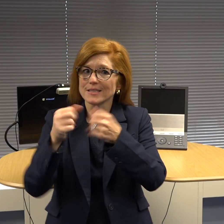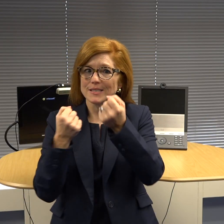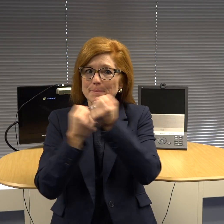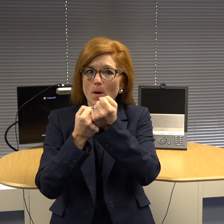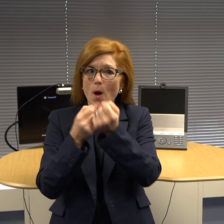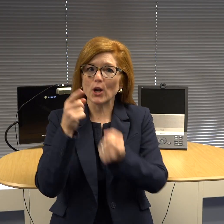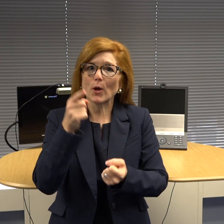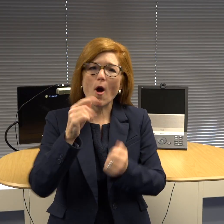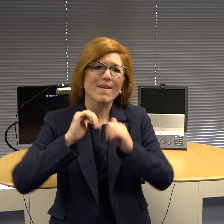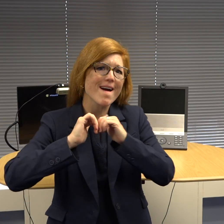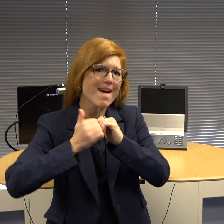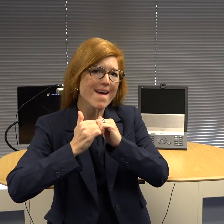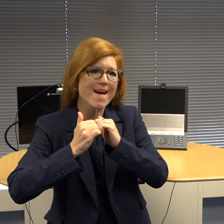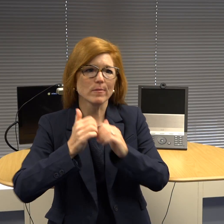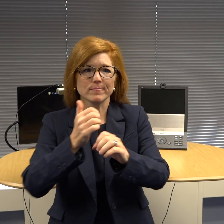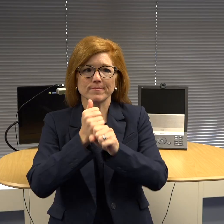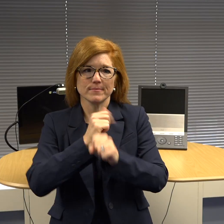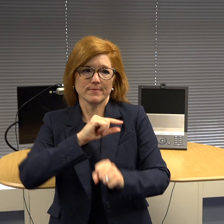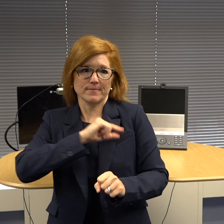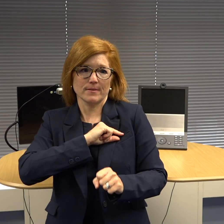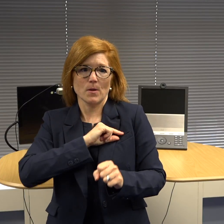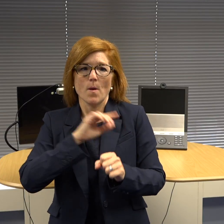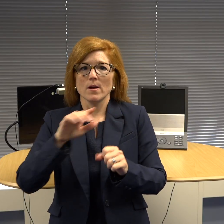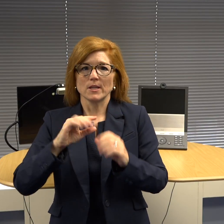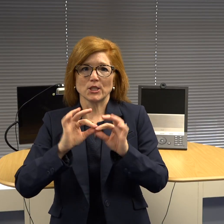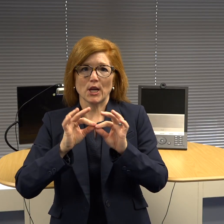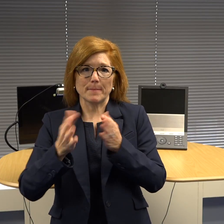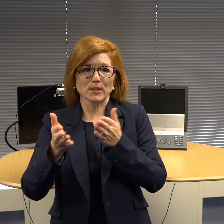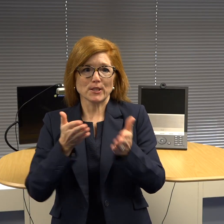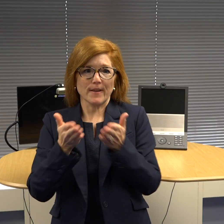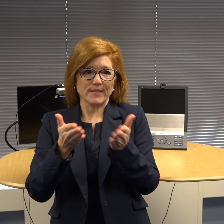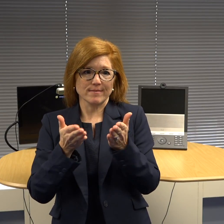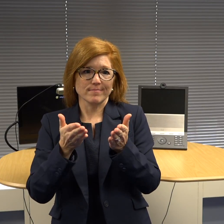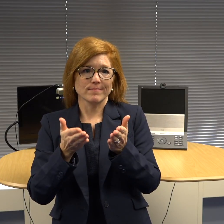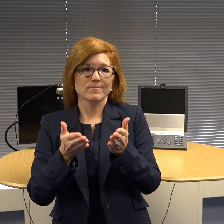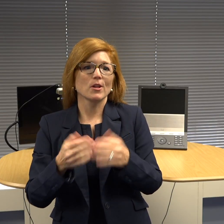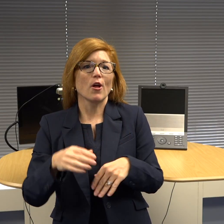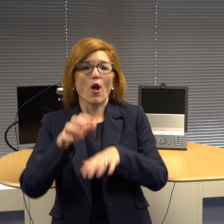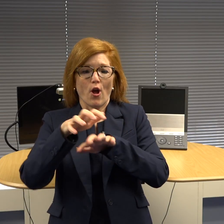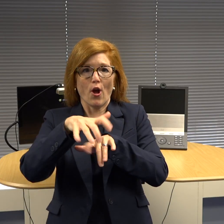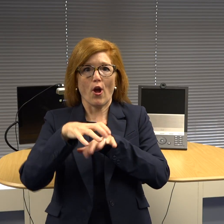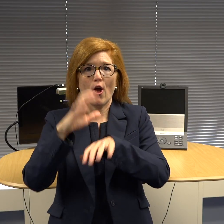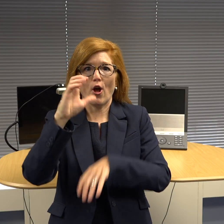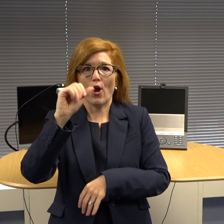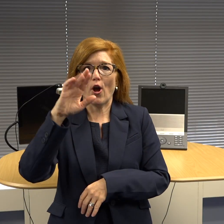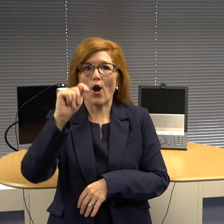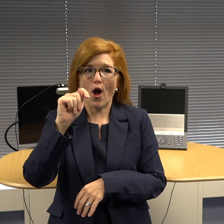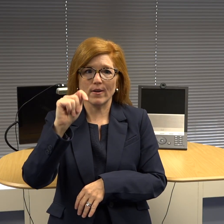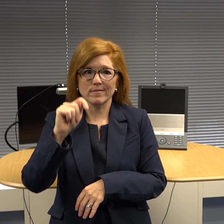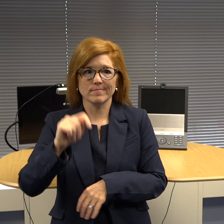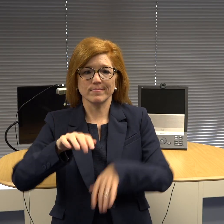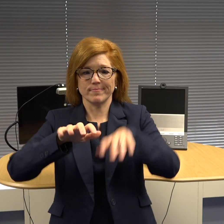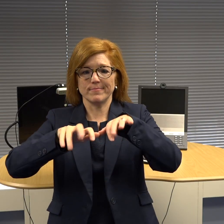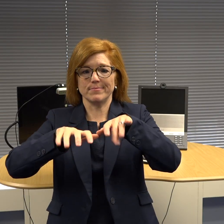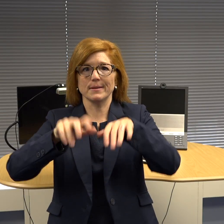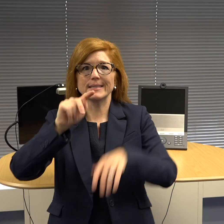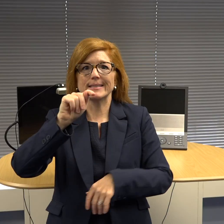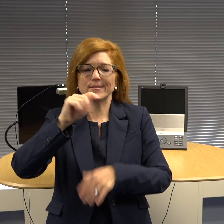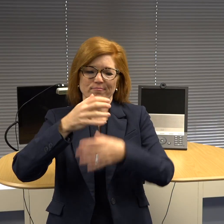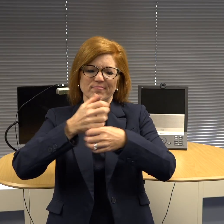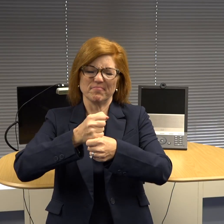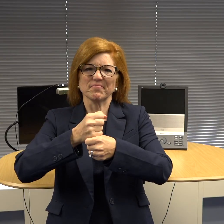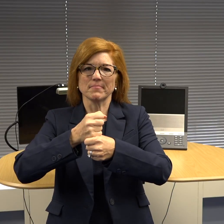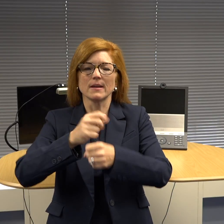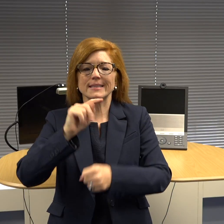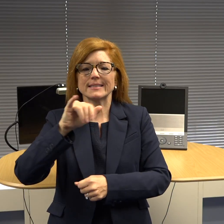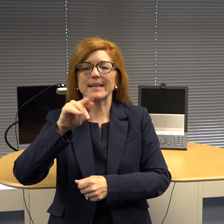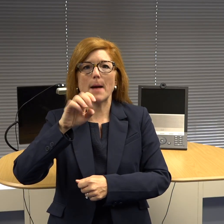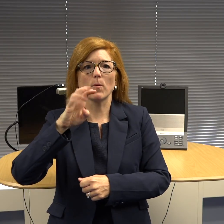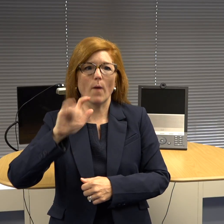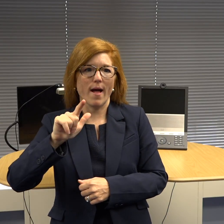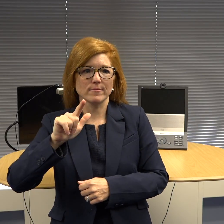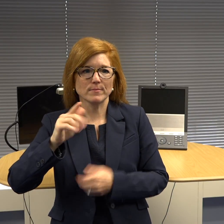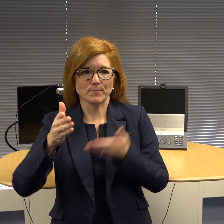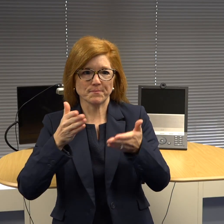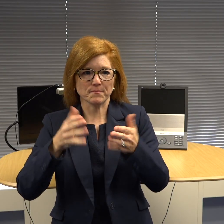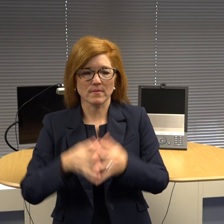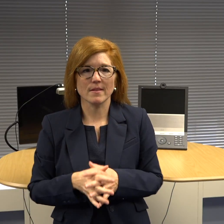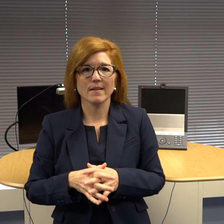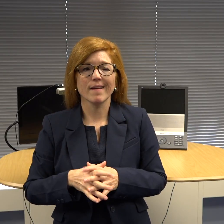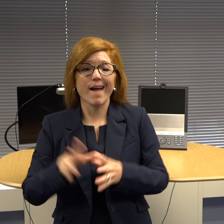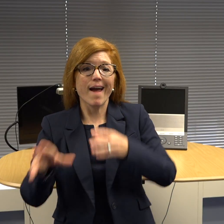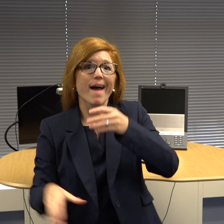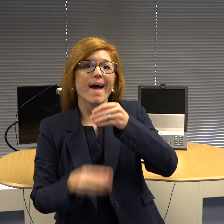We advise and support you on obtaining quality interpreting services, CART and TypeWell services.